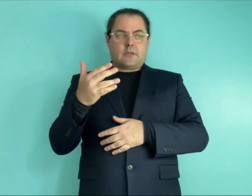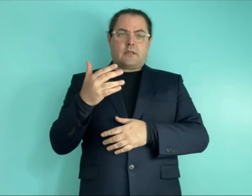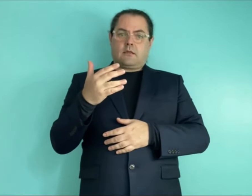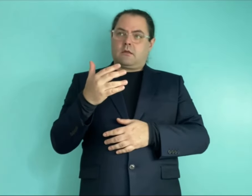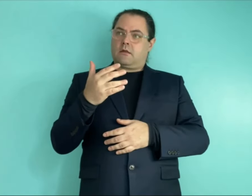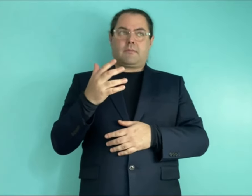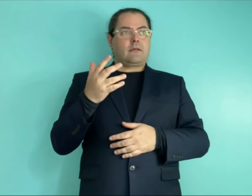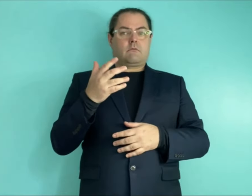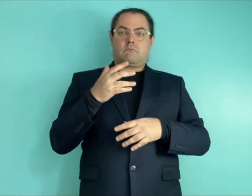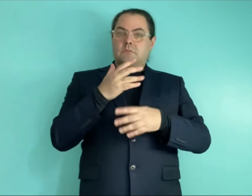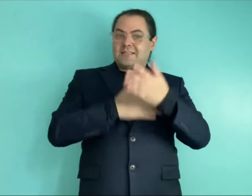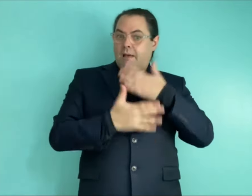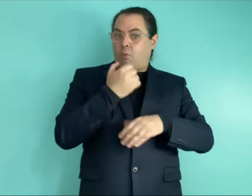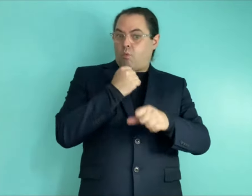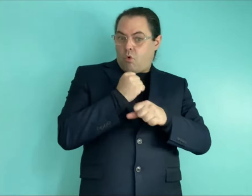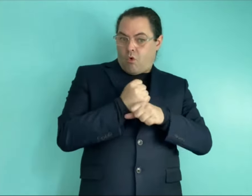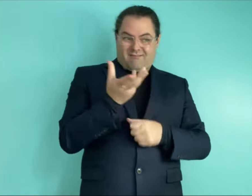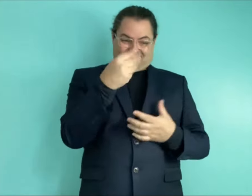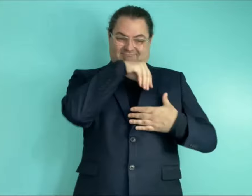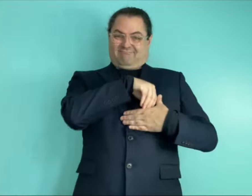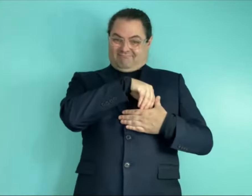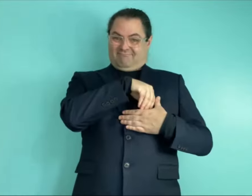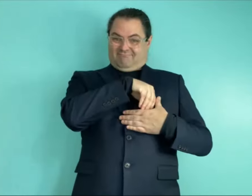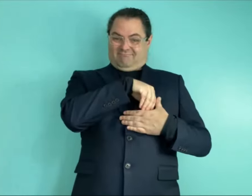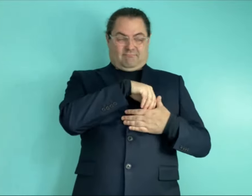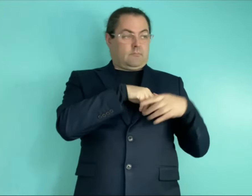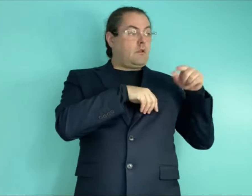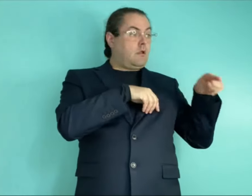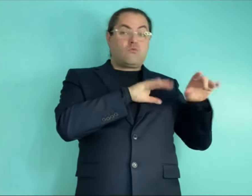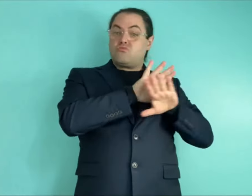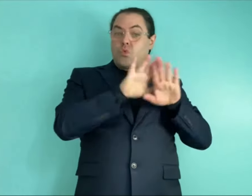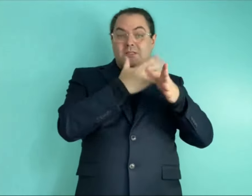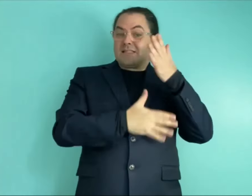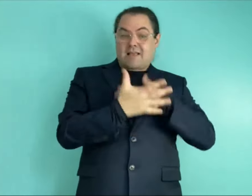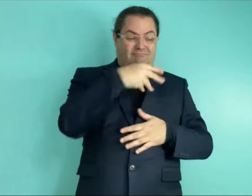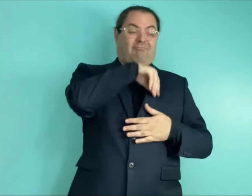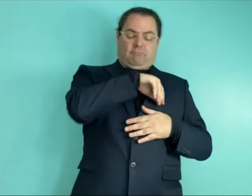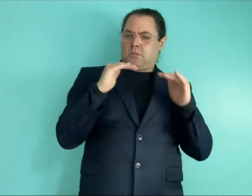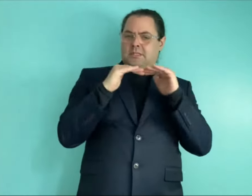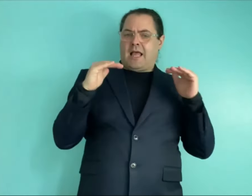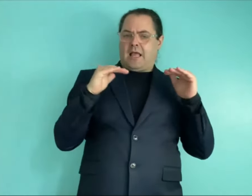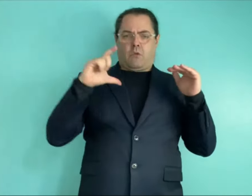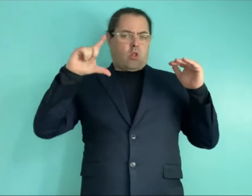for persons with disabilities. And this is this this are not just simple expectations